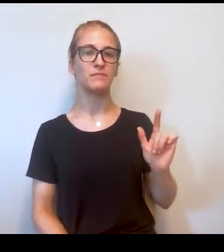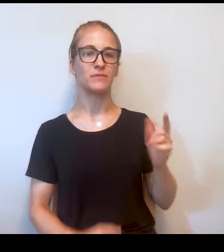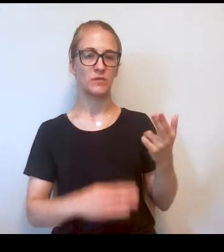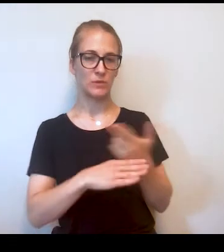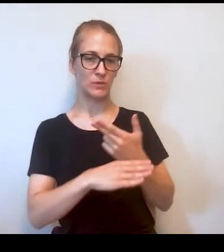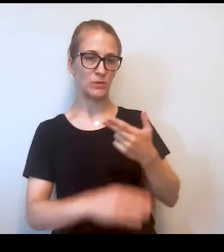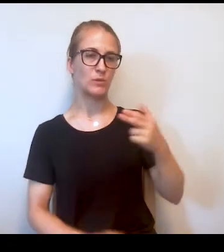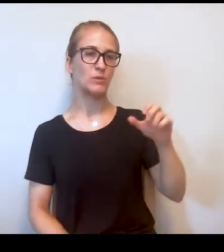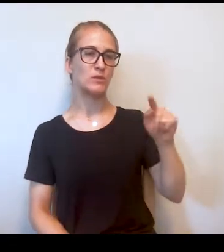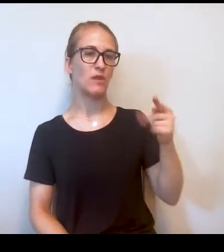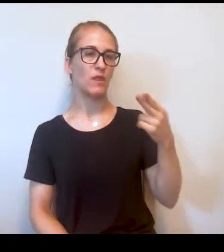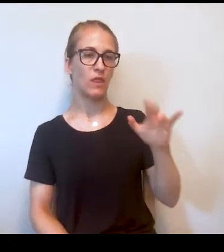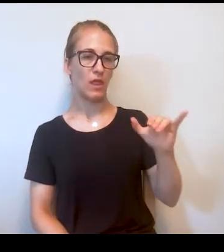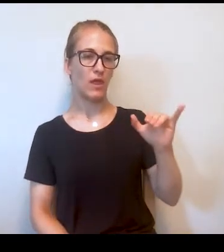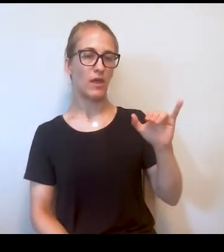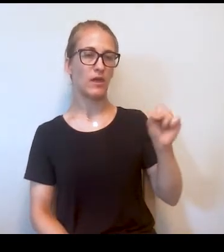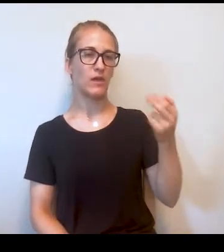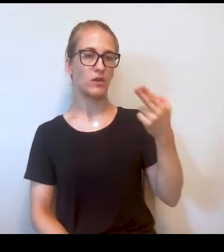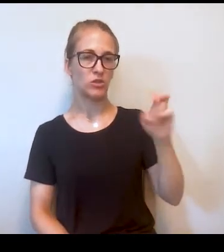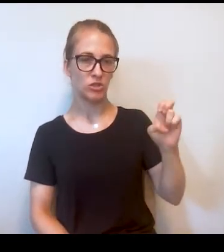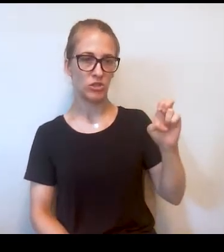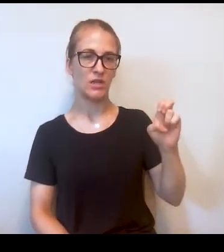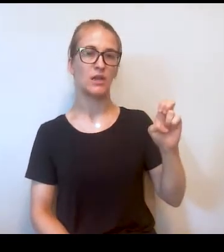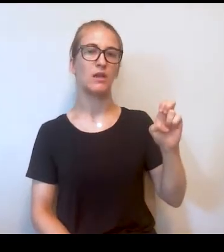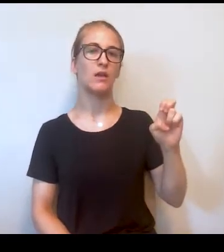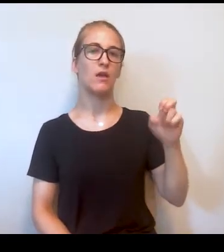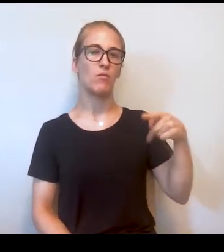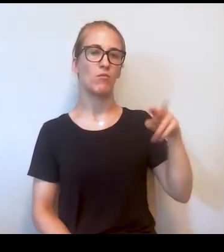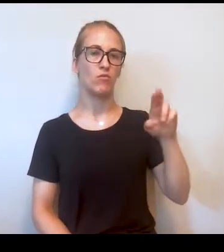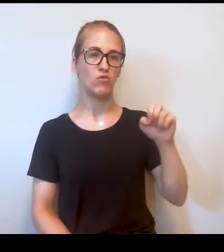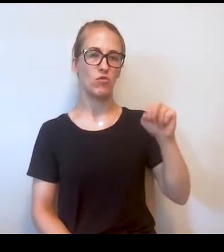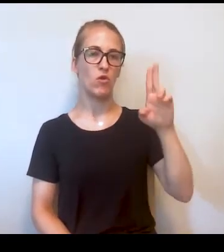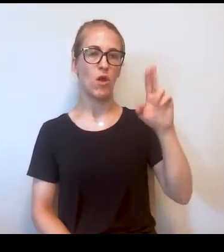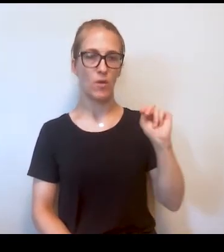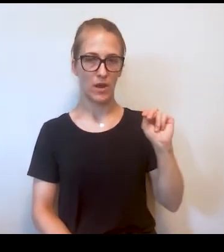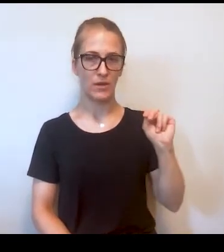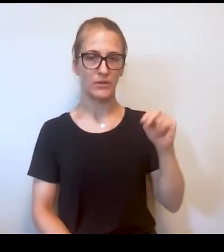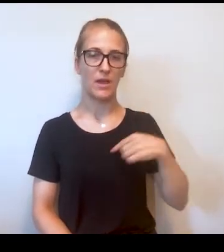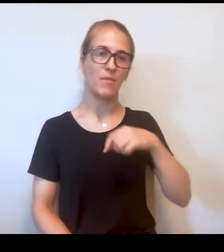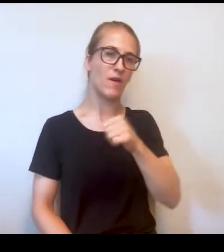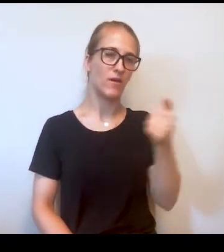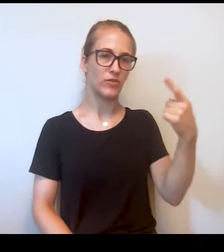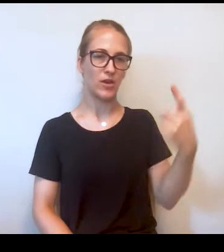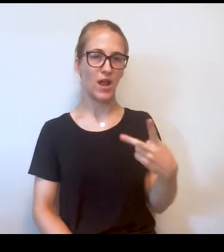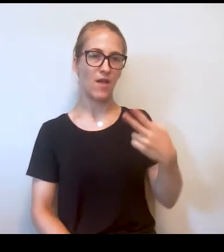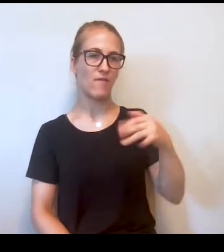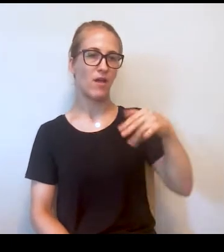My pronouns are they and sometimes she. I'm the other half of Hyp-ACCESS.